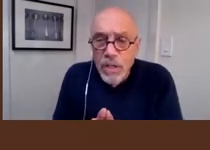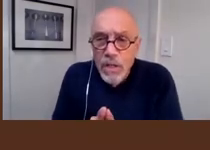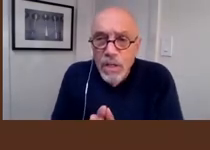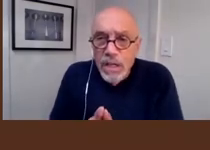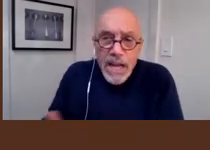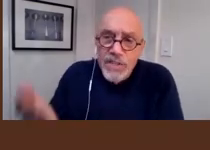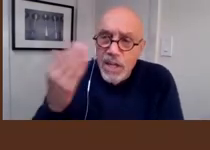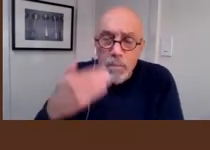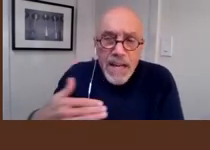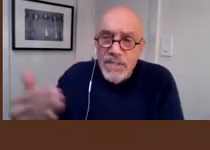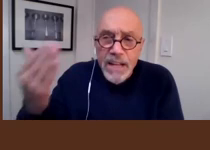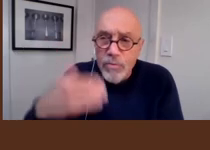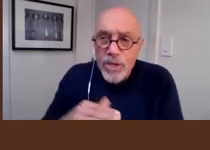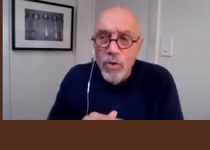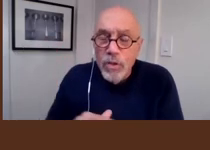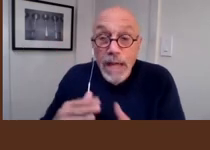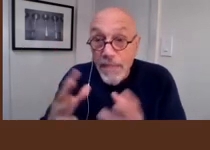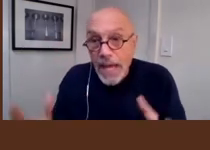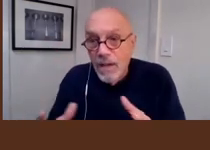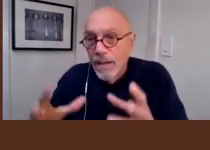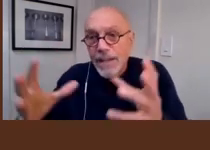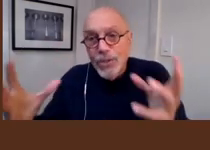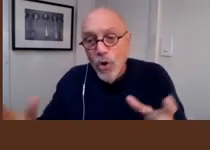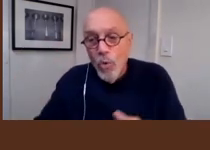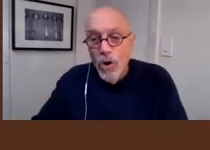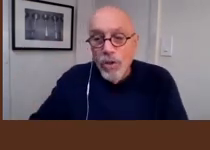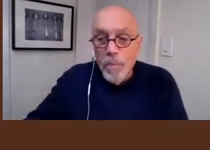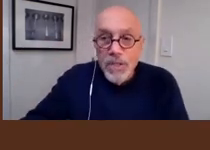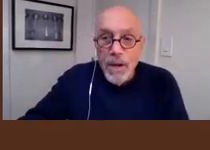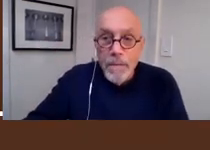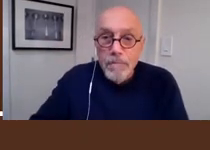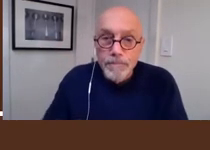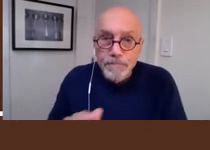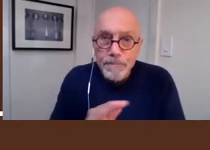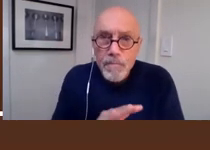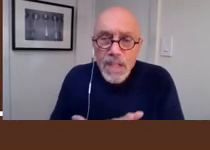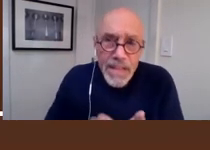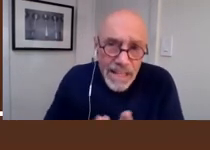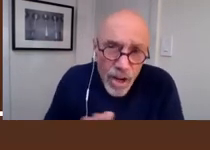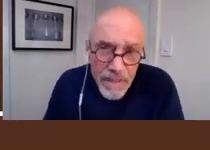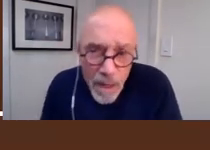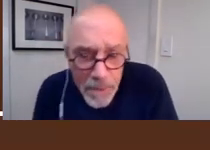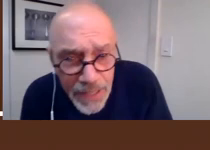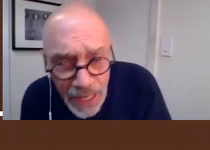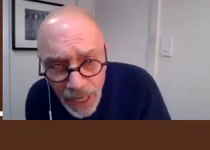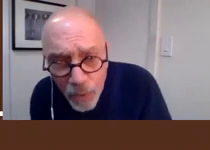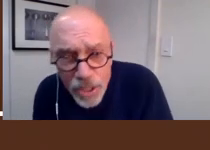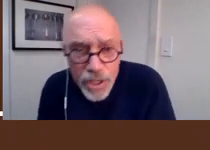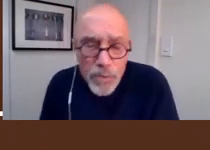good. It has to get past that threshold, and then this whole world opens up. The next coffee company I want to share with